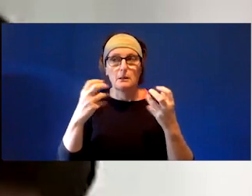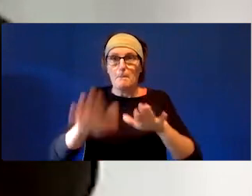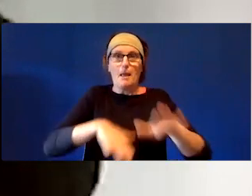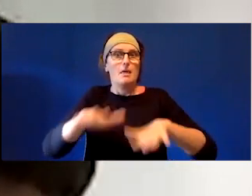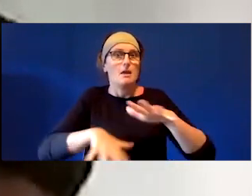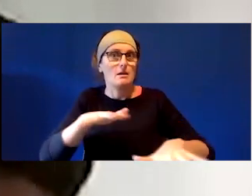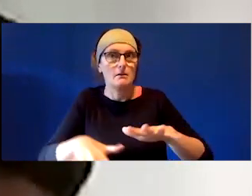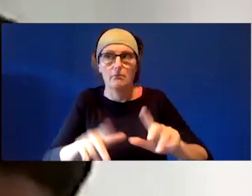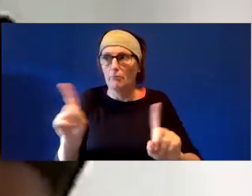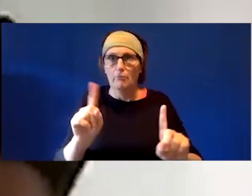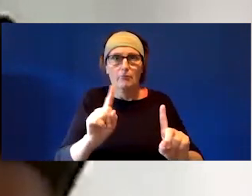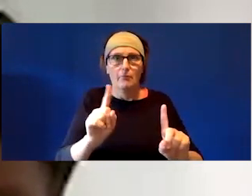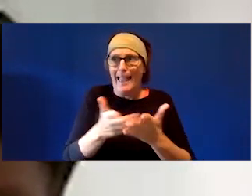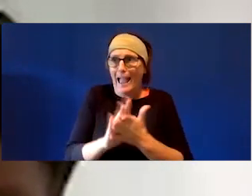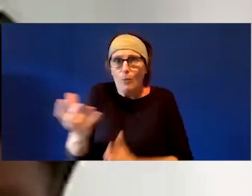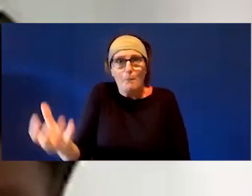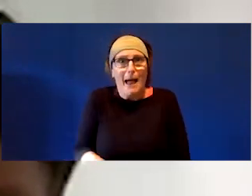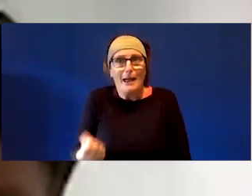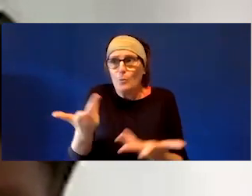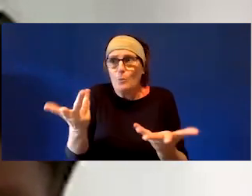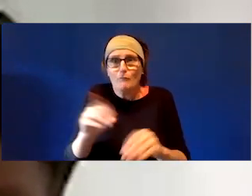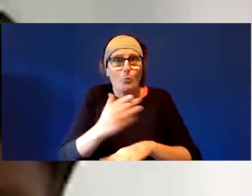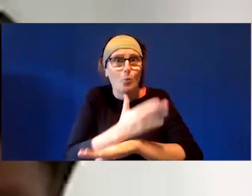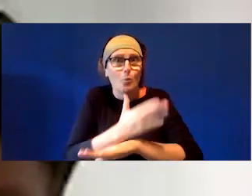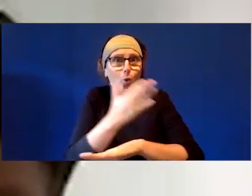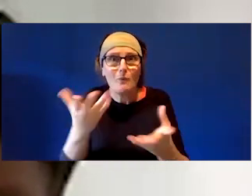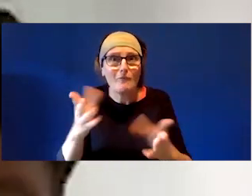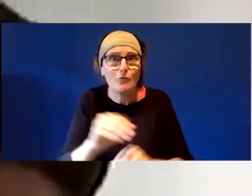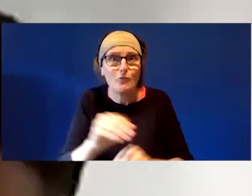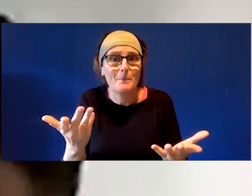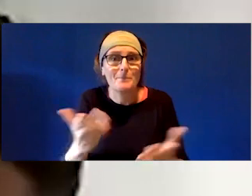where they were going to generate their income from. So, I have been